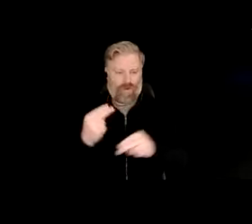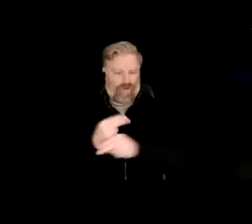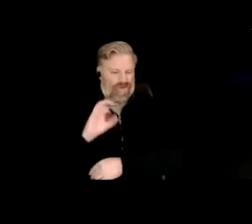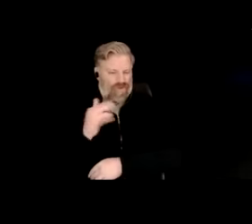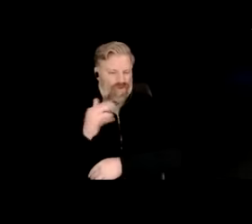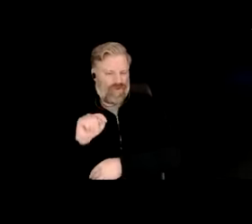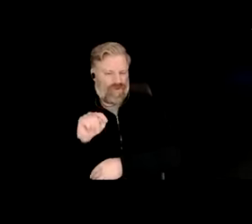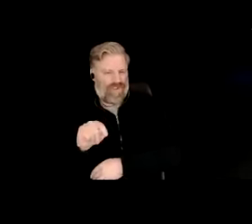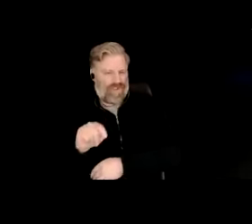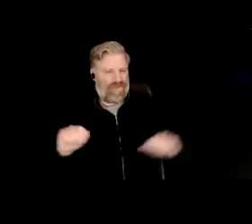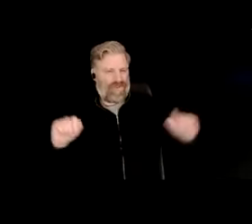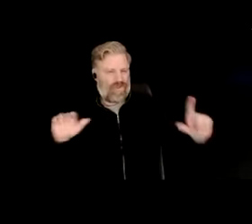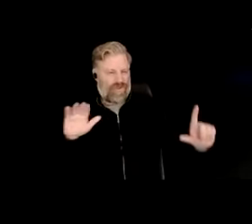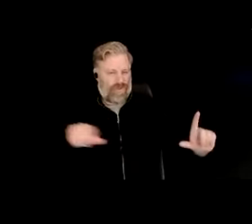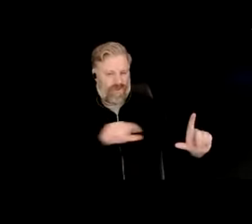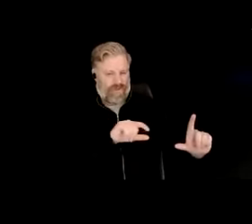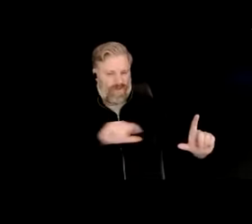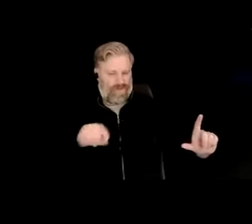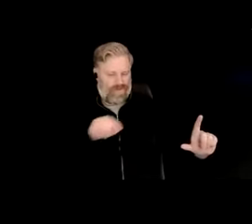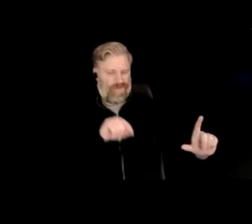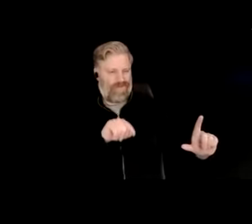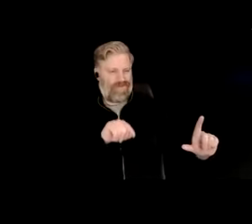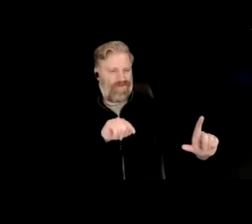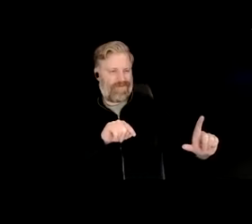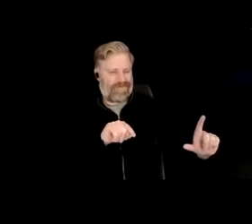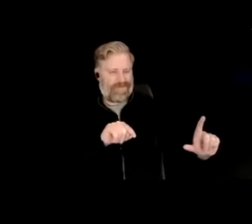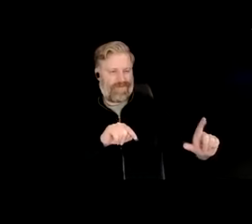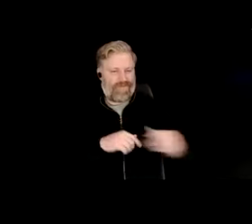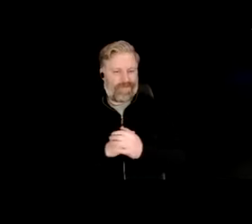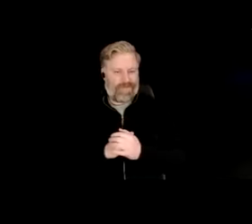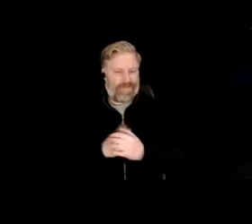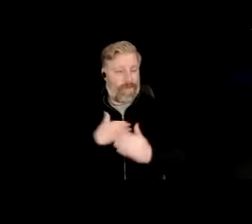to ask any questions that come up. My colleague Sam and Scott